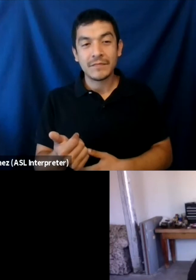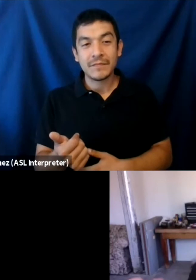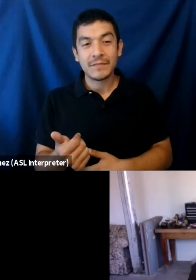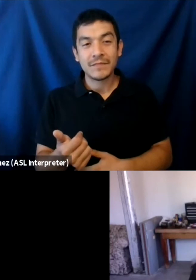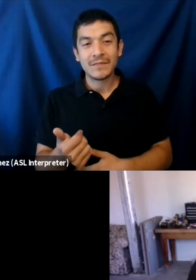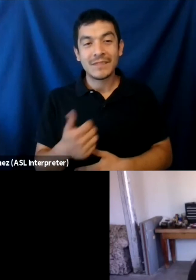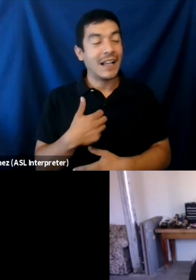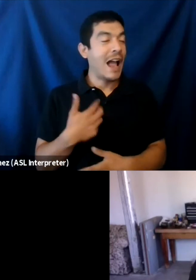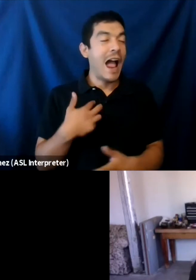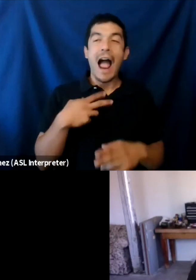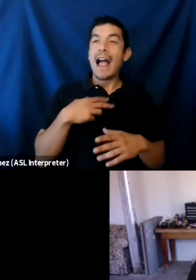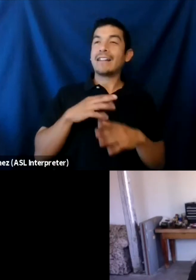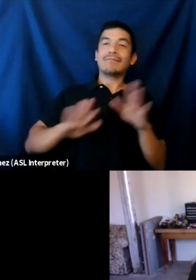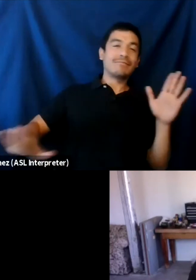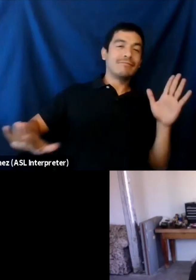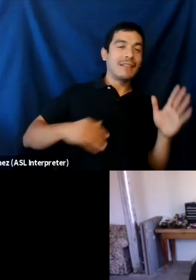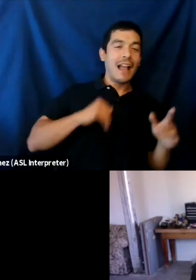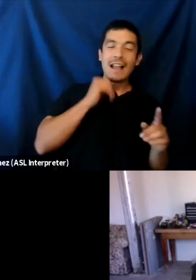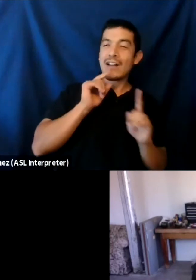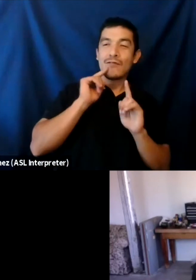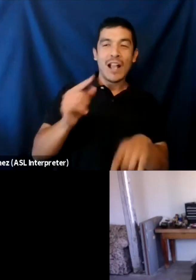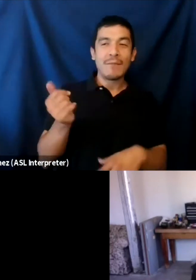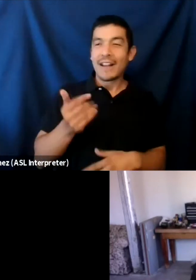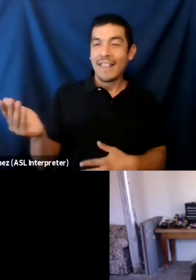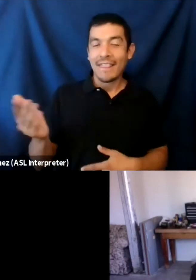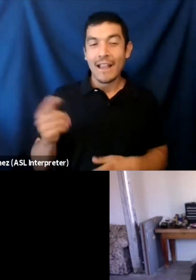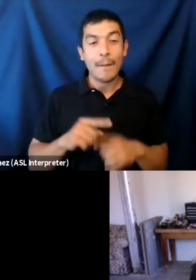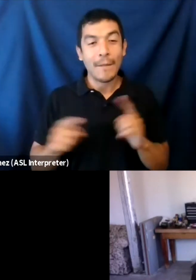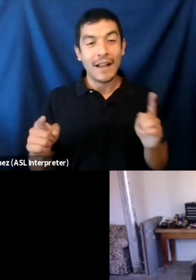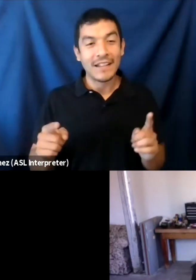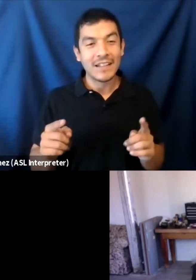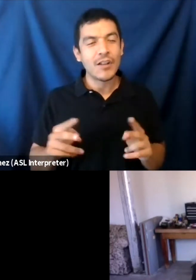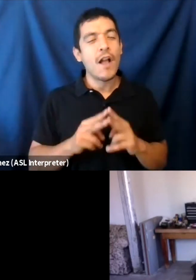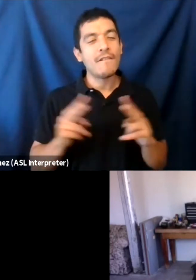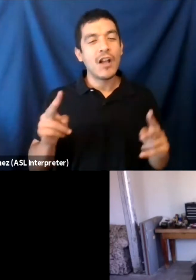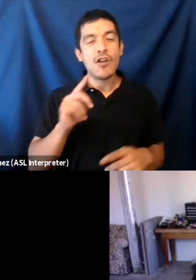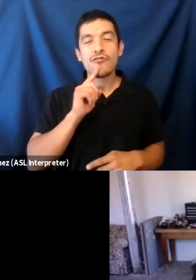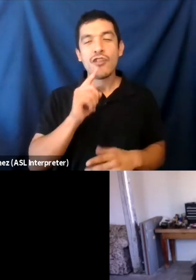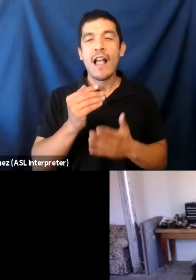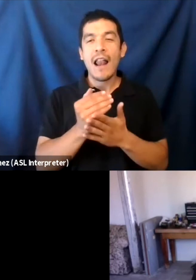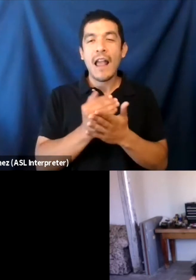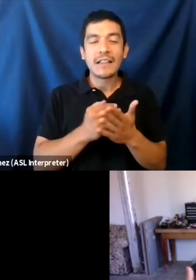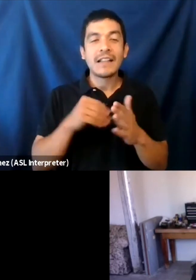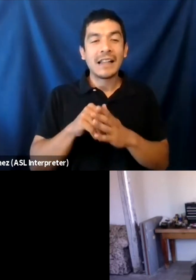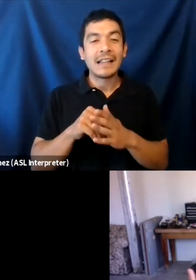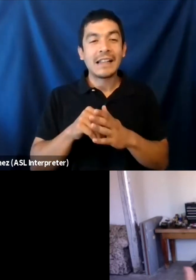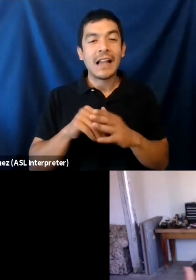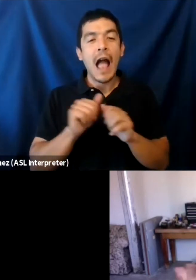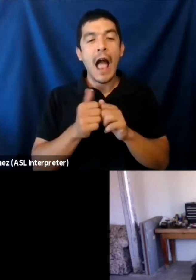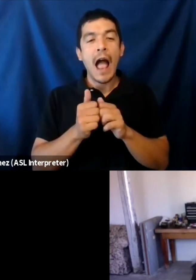I stepped away, I didn't respond to anything, but it just was like a real lesson in how narrative gets perpetuated,